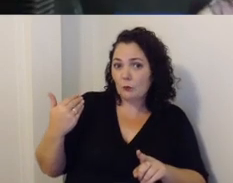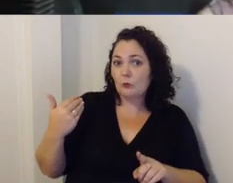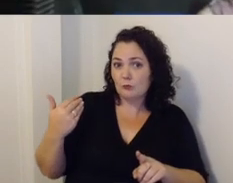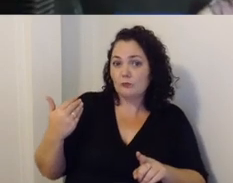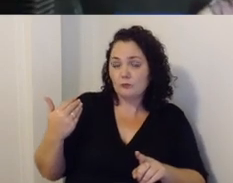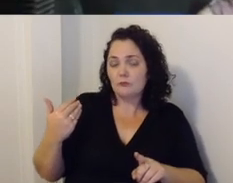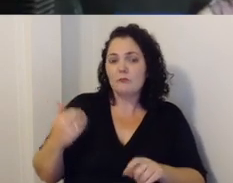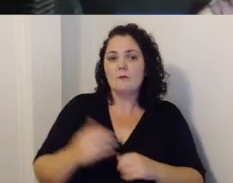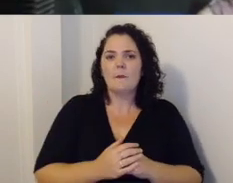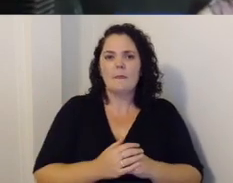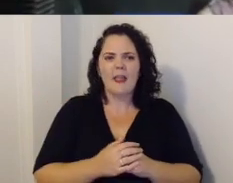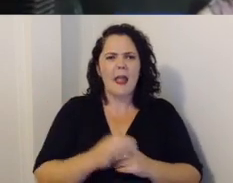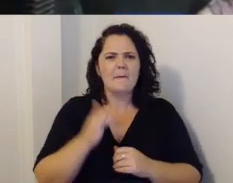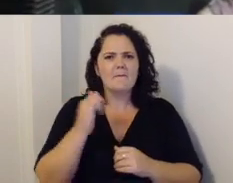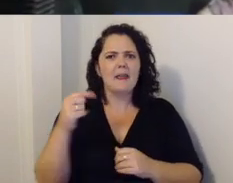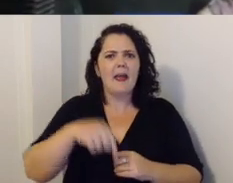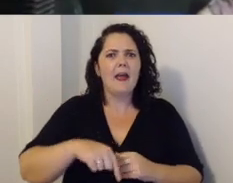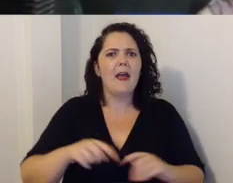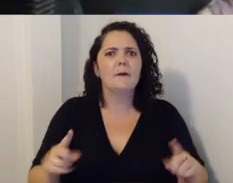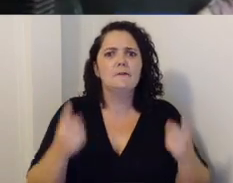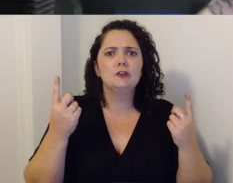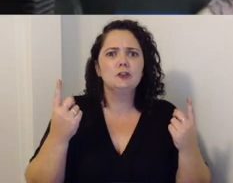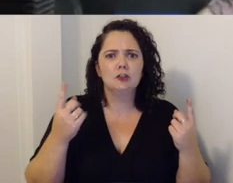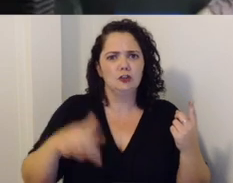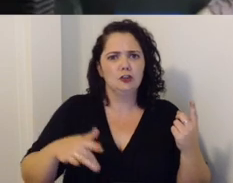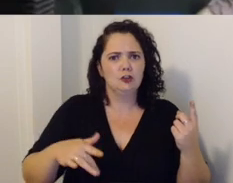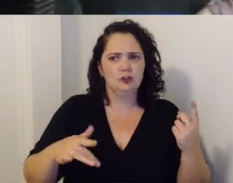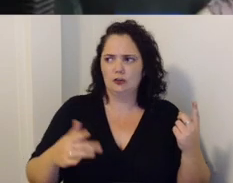worry we'll be giving you all new information you'll be able to draw right along with us at home